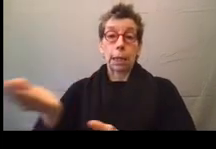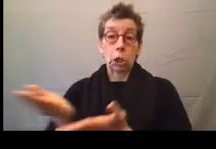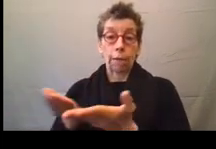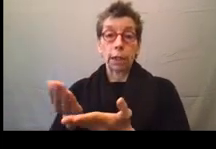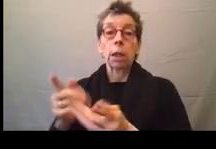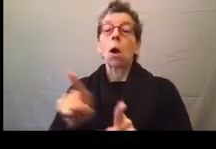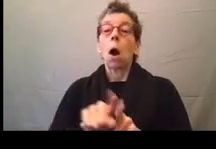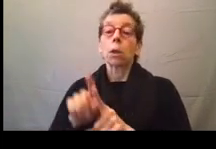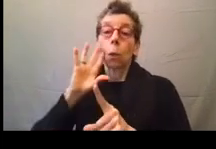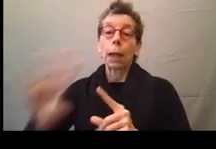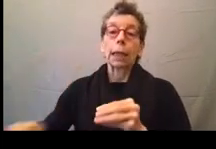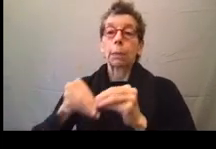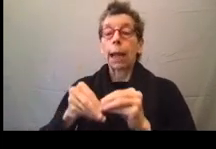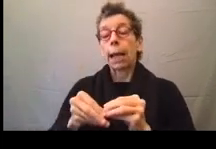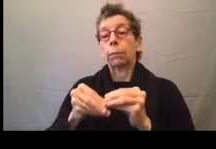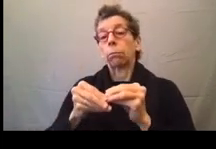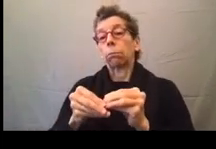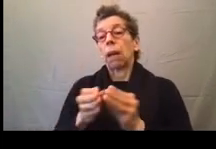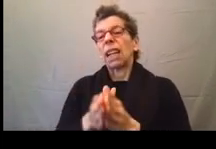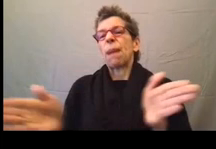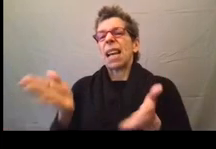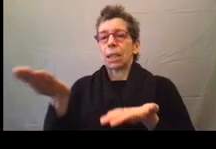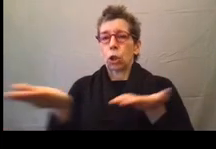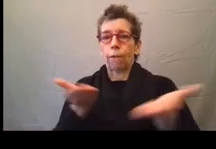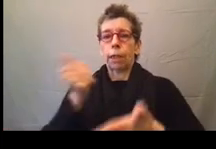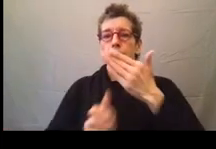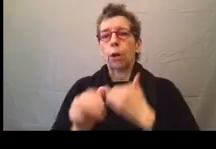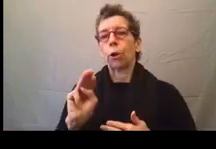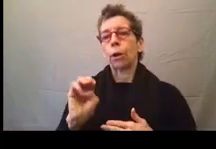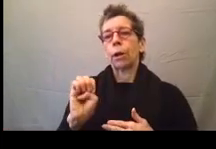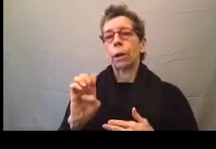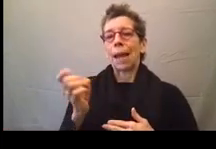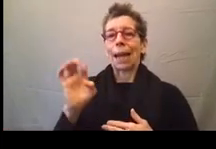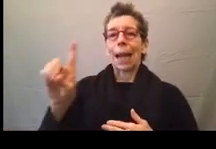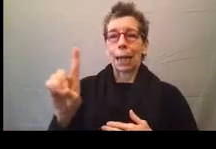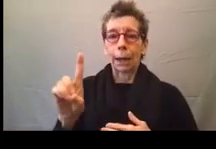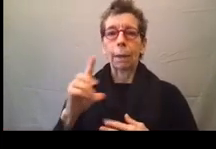Medicaid and permanently reauthorizes the Money Follows the Person program. It provides